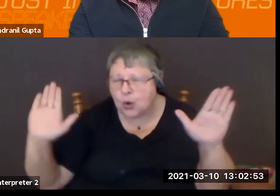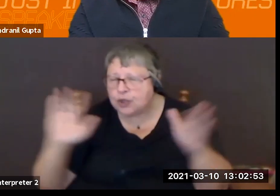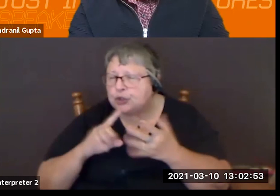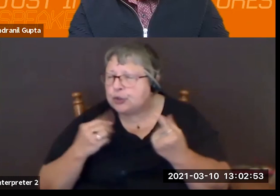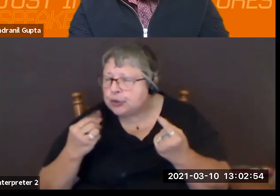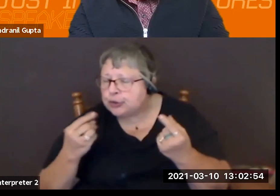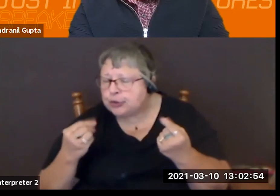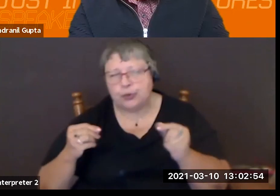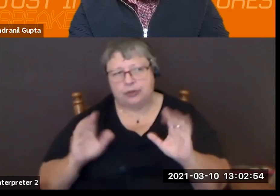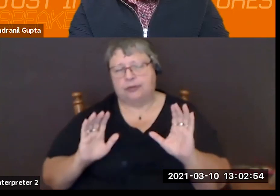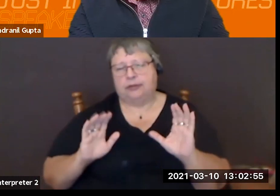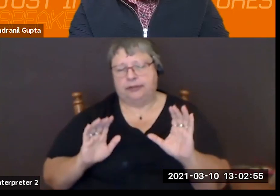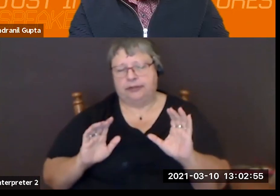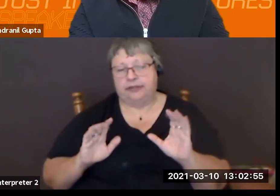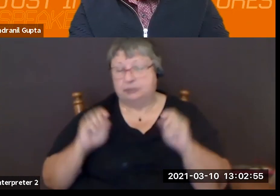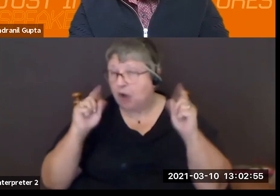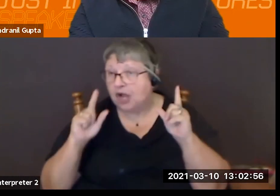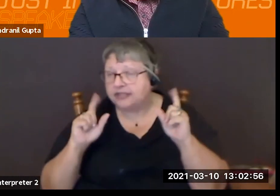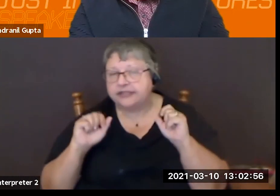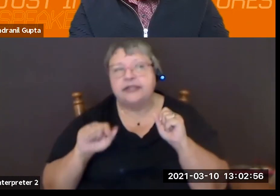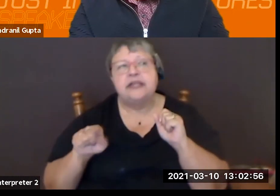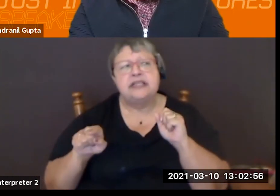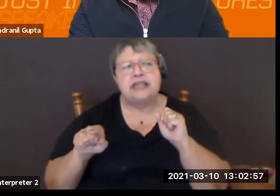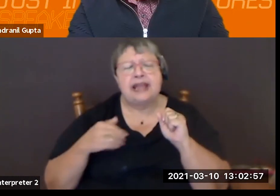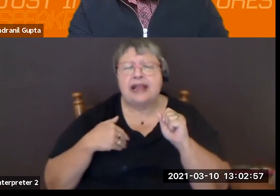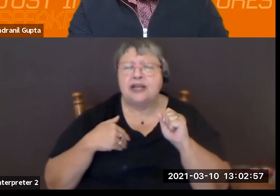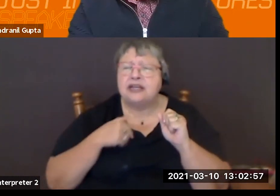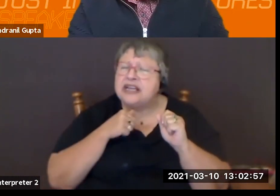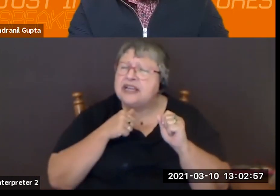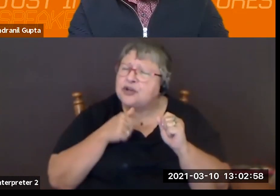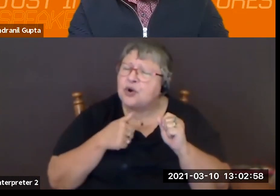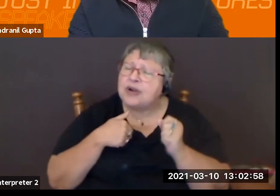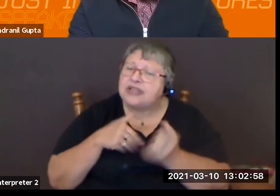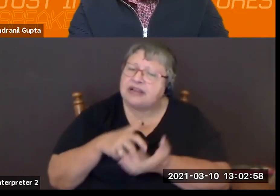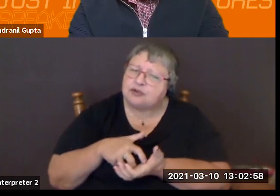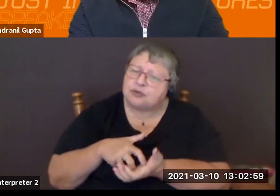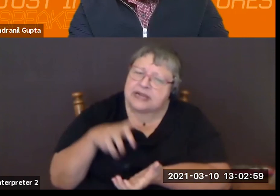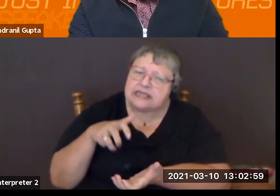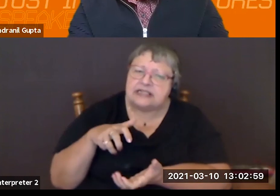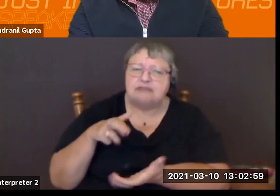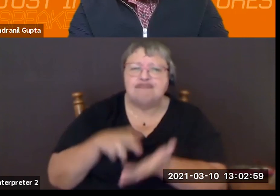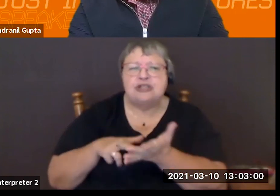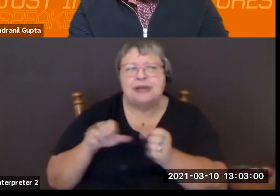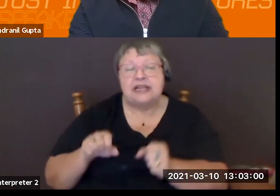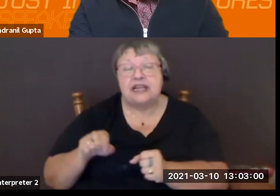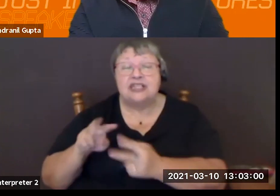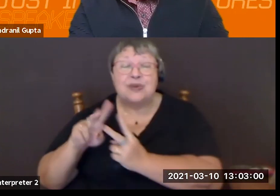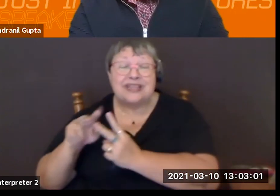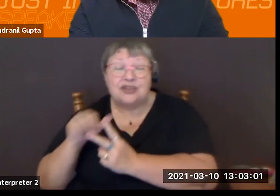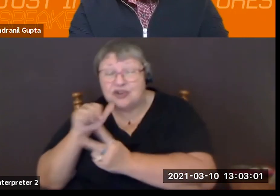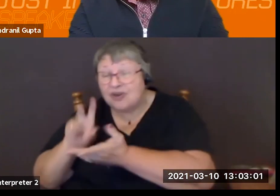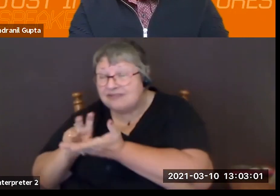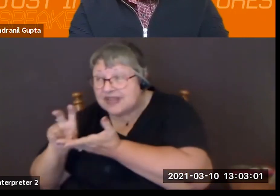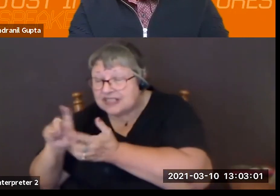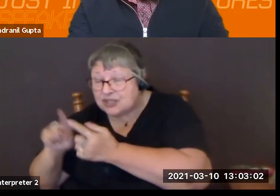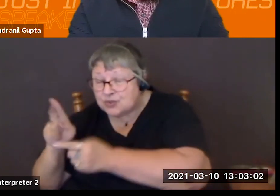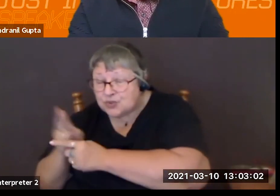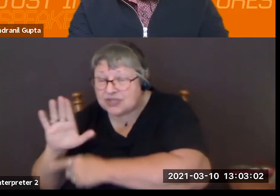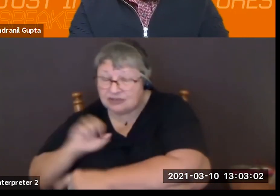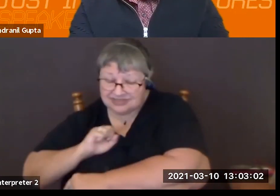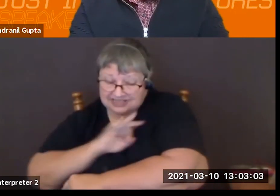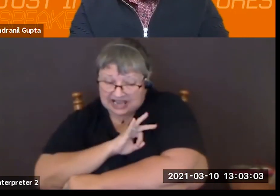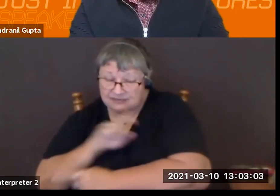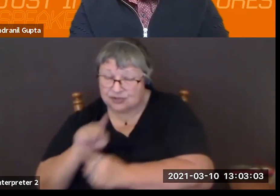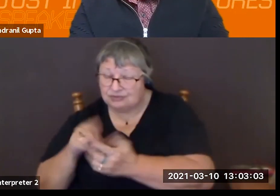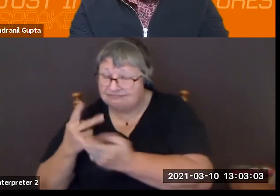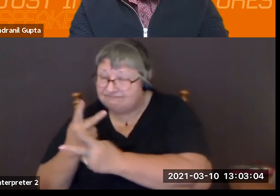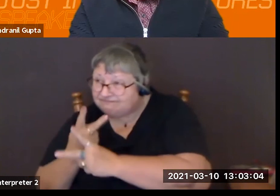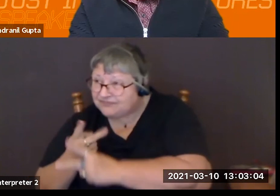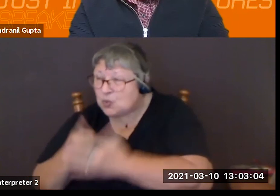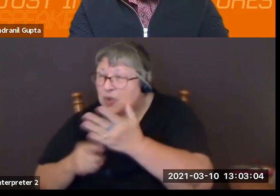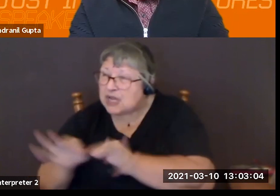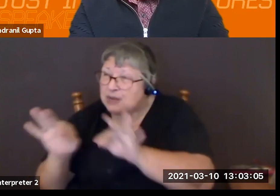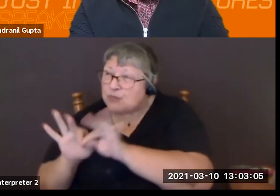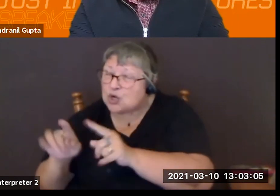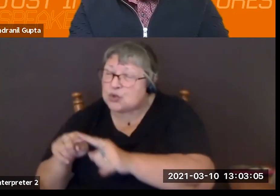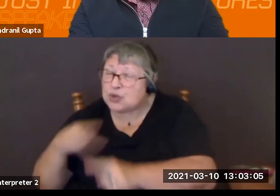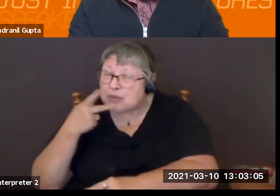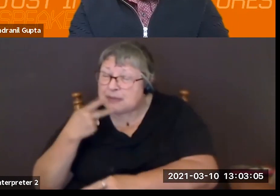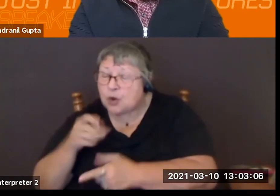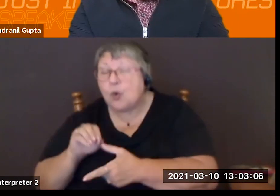And that means that either. They're not investing using their staff to answer the questions that matter most to the public, or they're not making that evidence public.